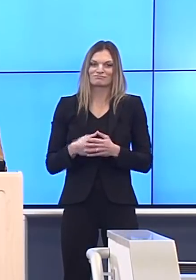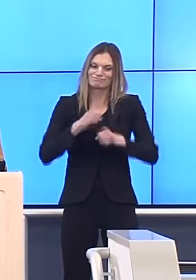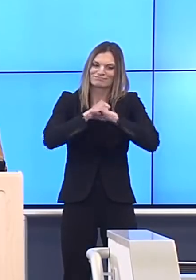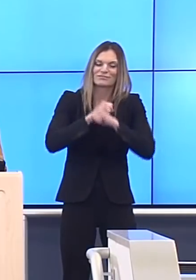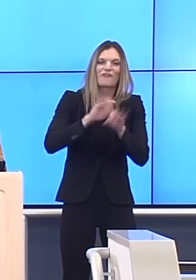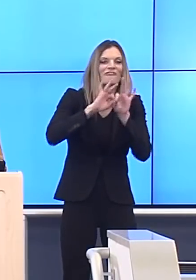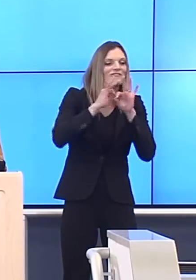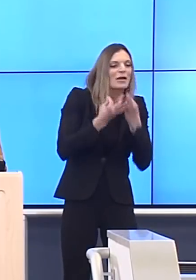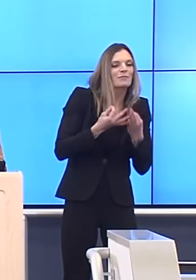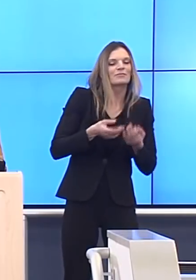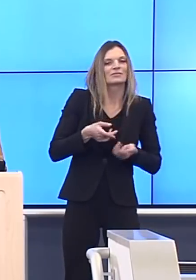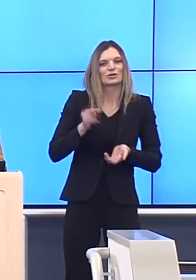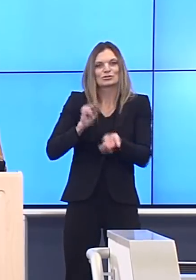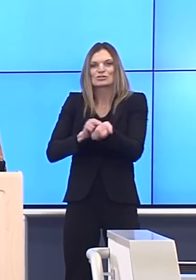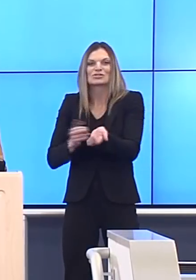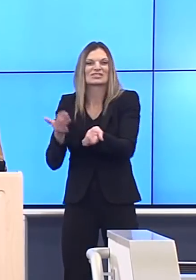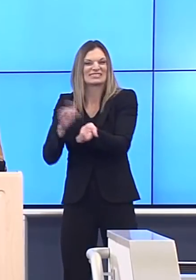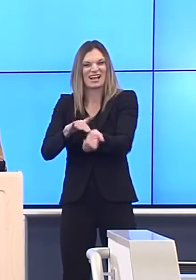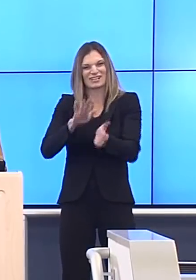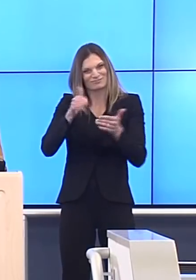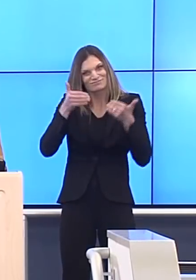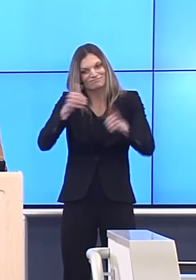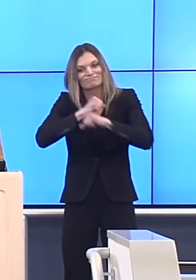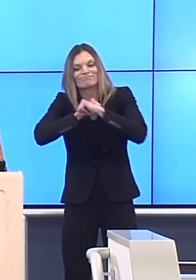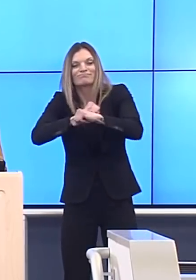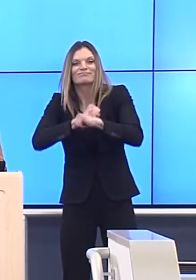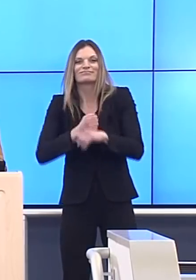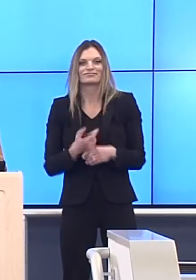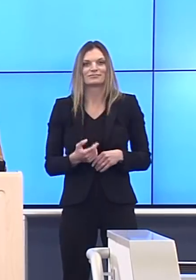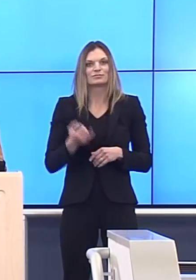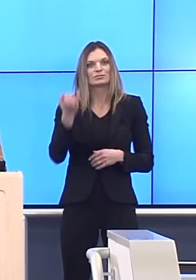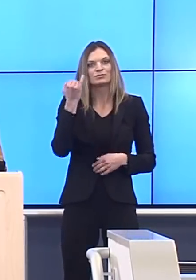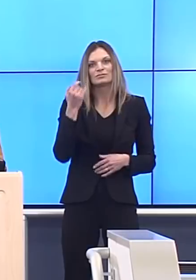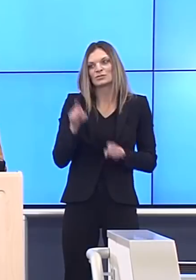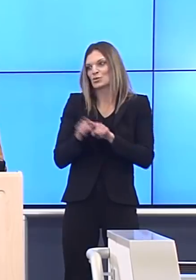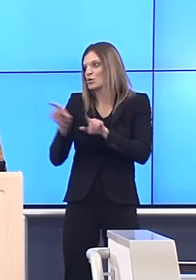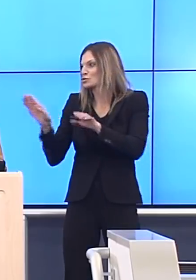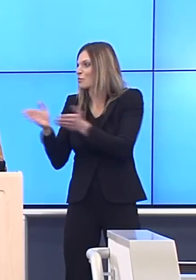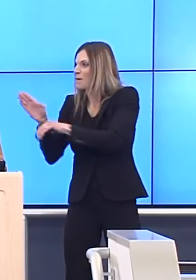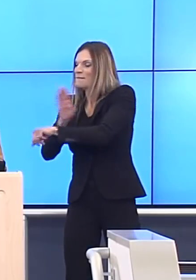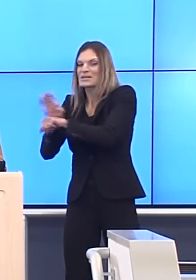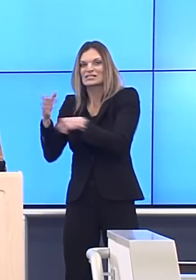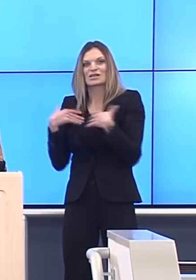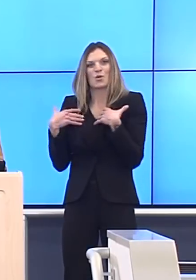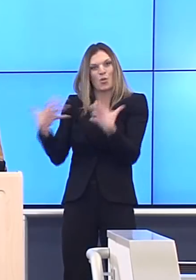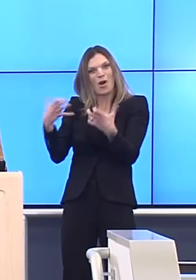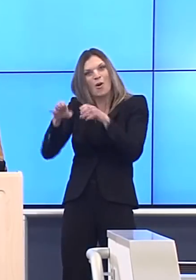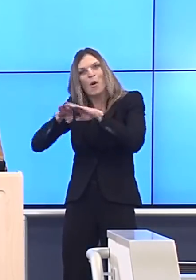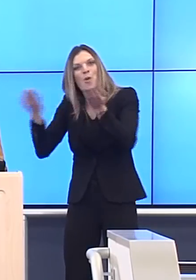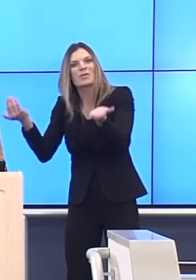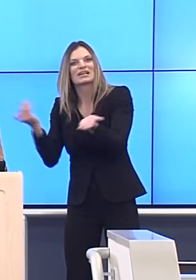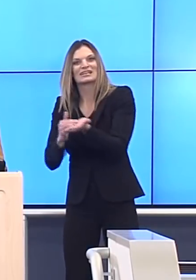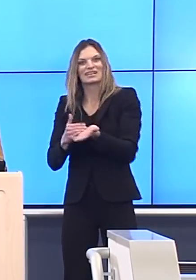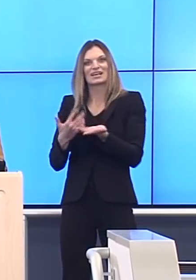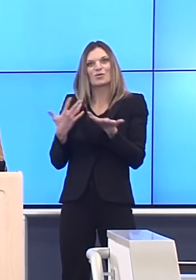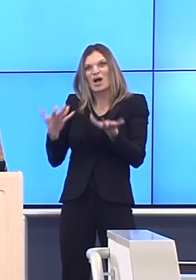YOURSELF. DO IT FOR YOUR FAMILY. THE NURSES AND DOCTORS